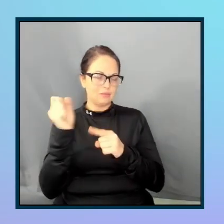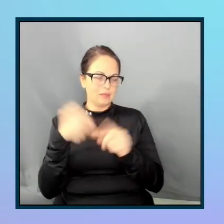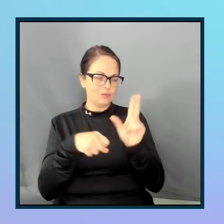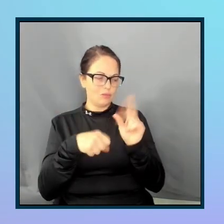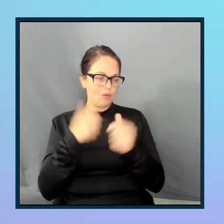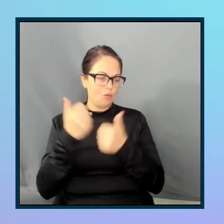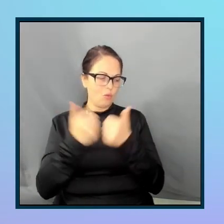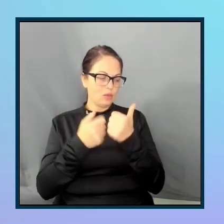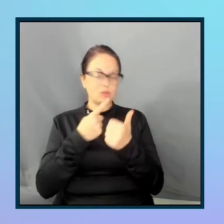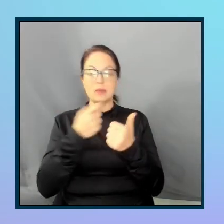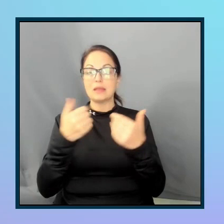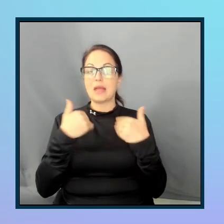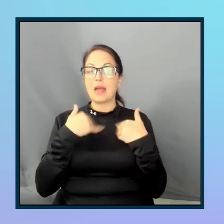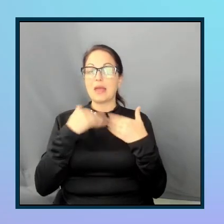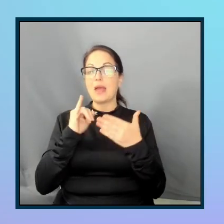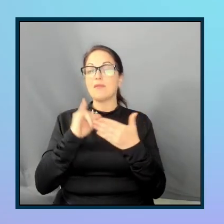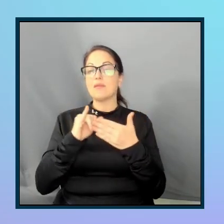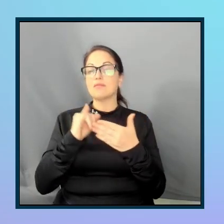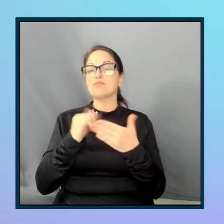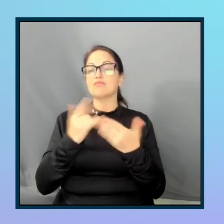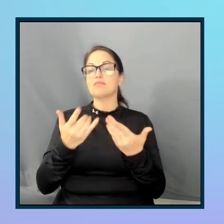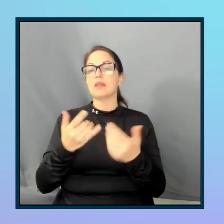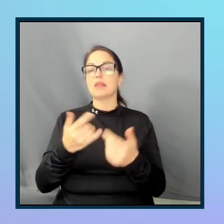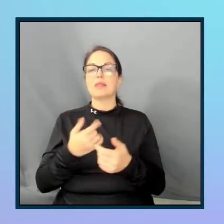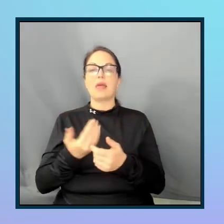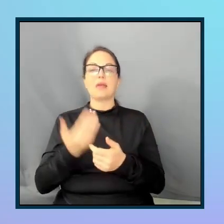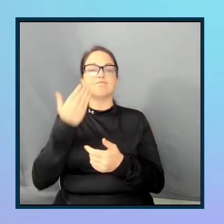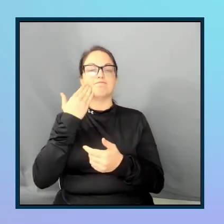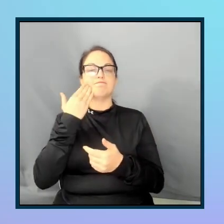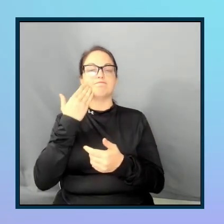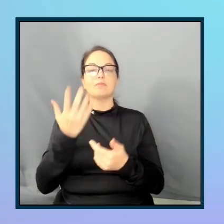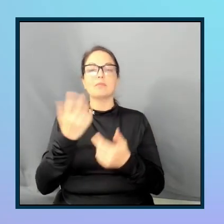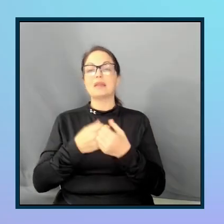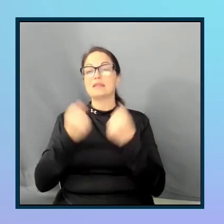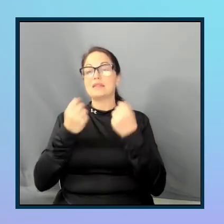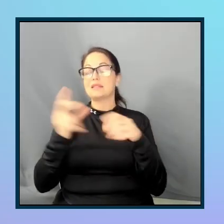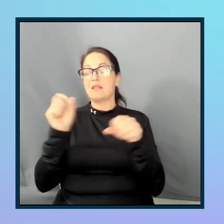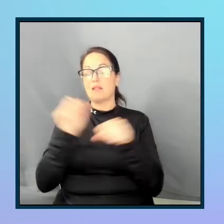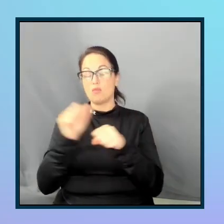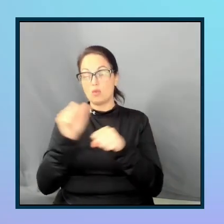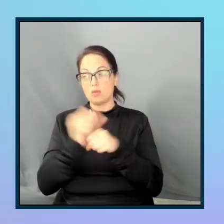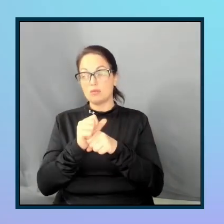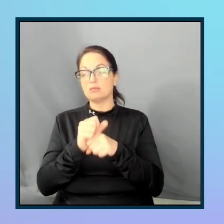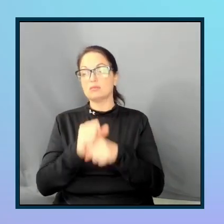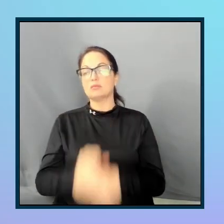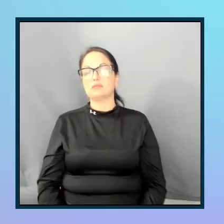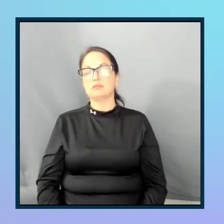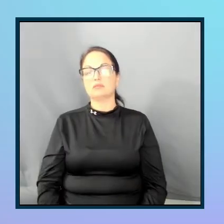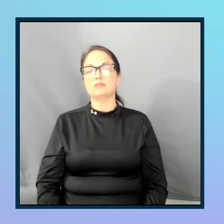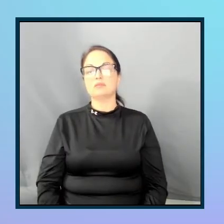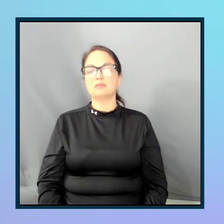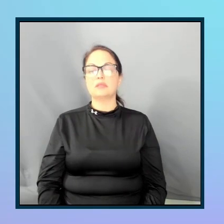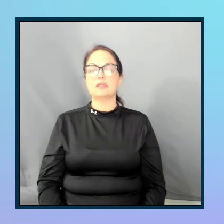Because I have that core. It takes a lot of work, it takes a lot of checking in and saying,